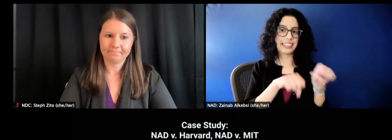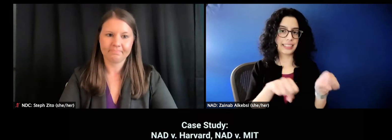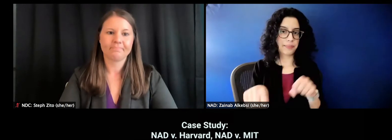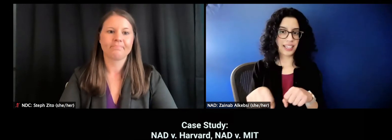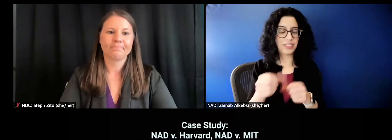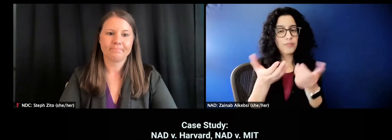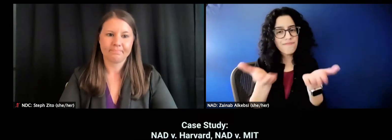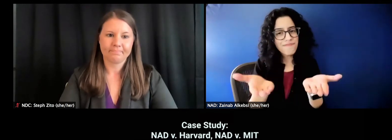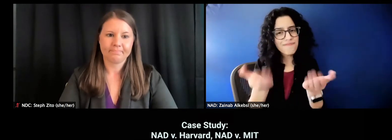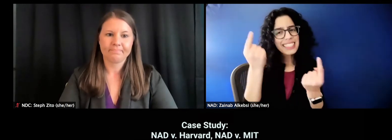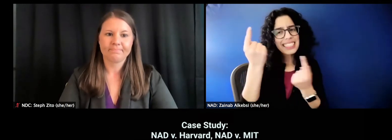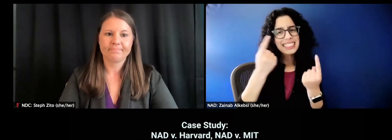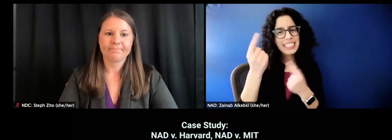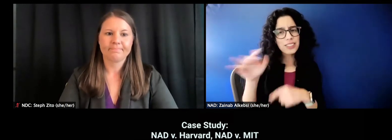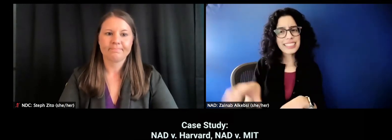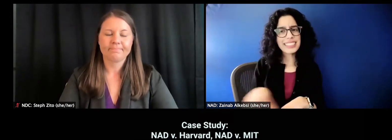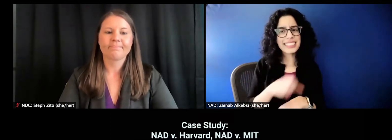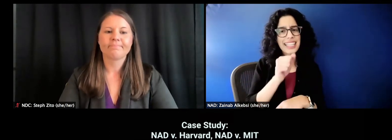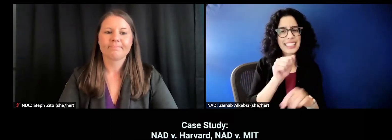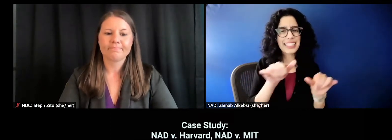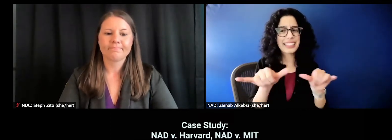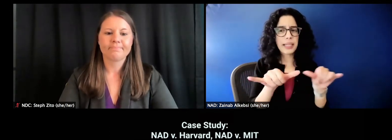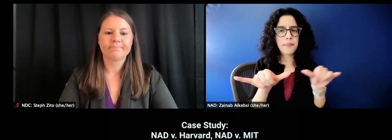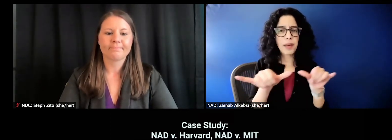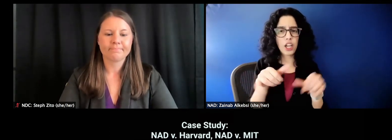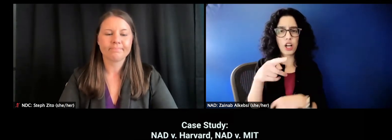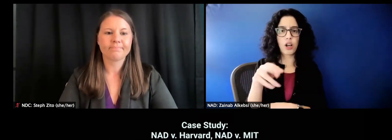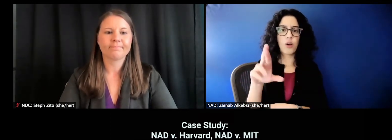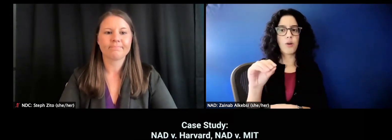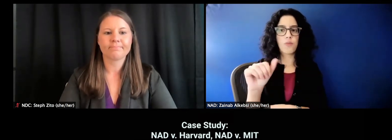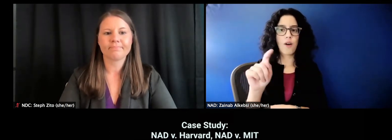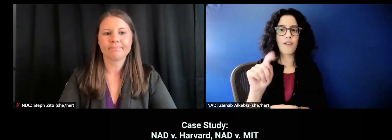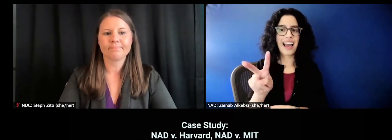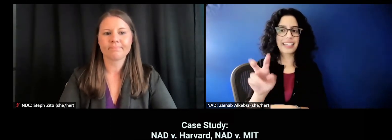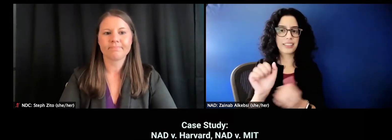Consider taking a similar proactive approach